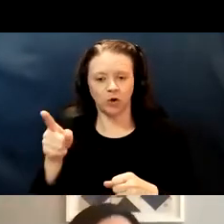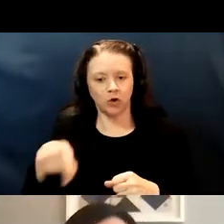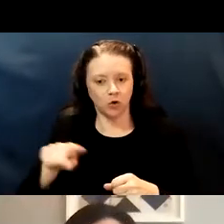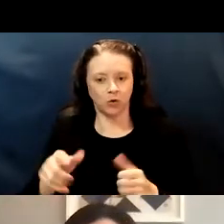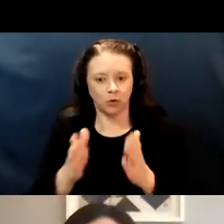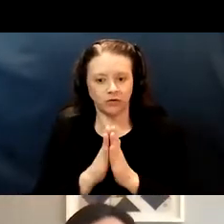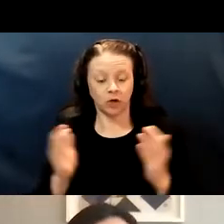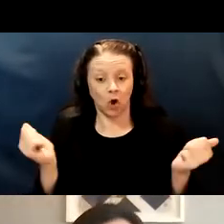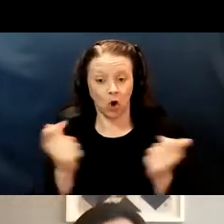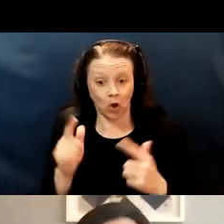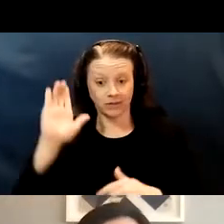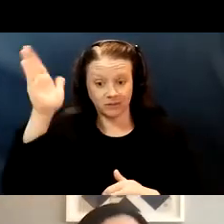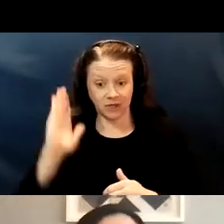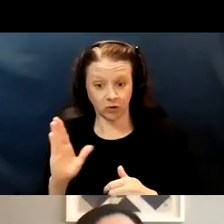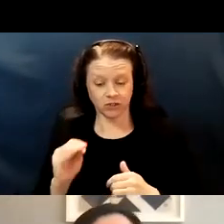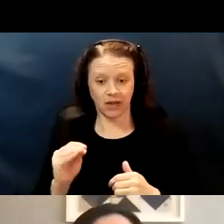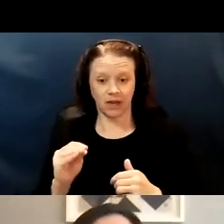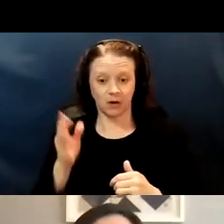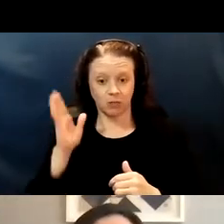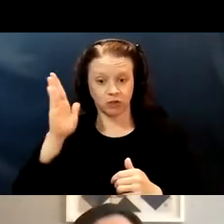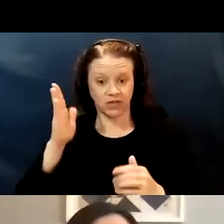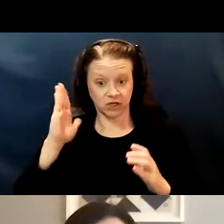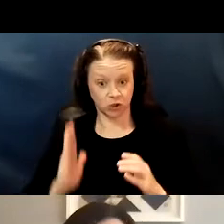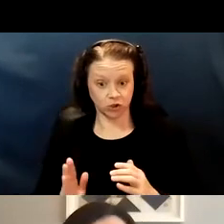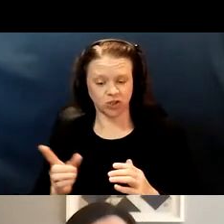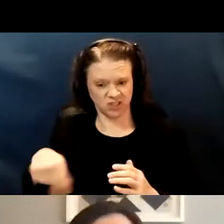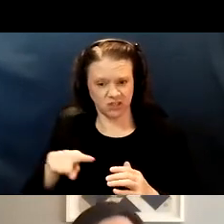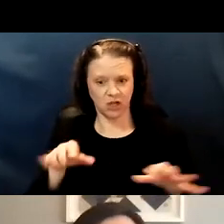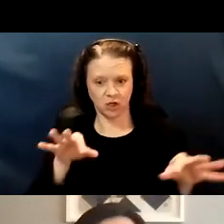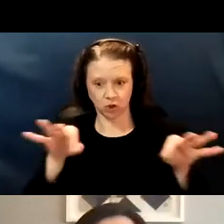speakers and presenters are describing the visual information that